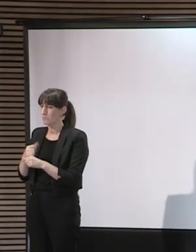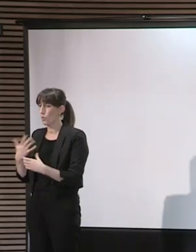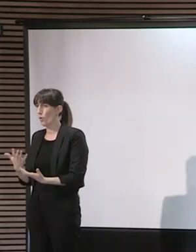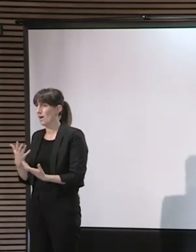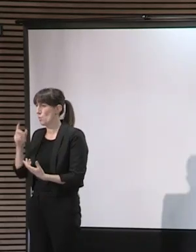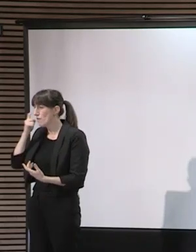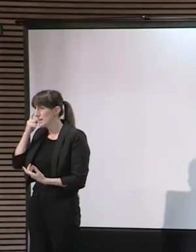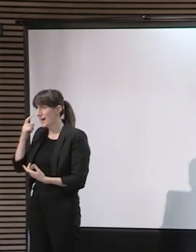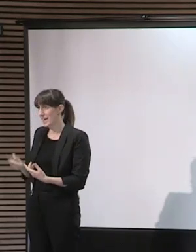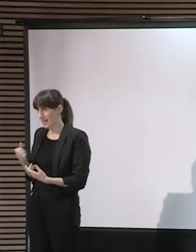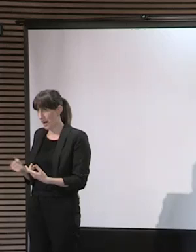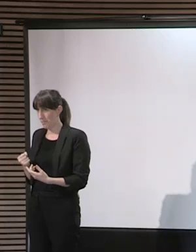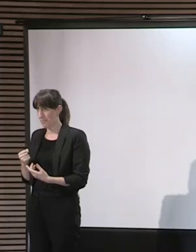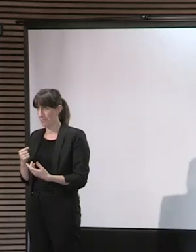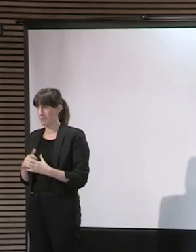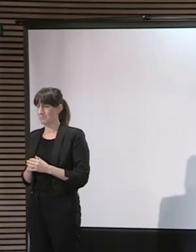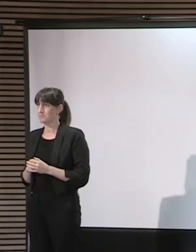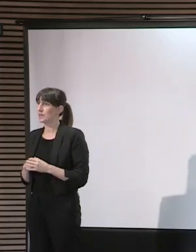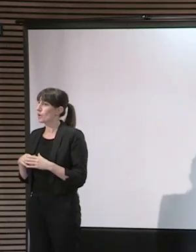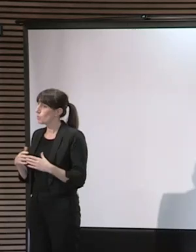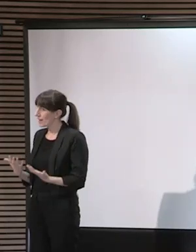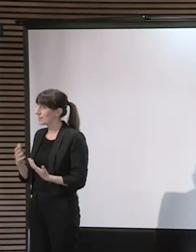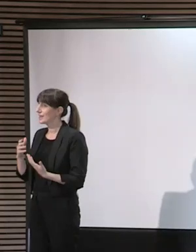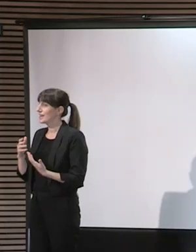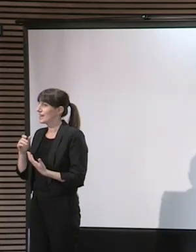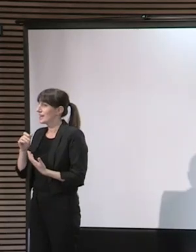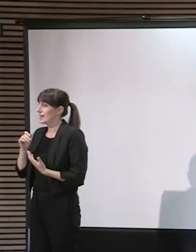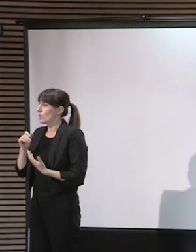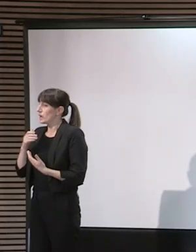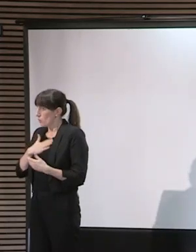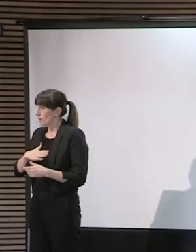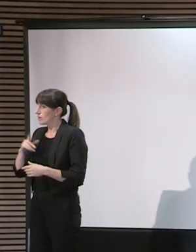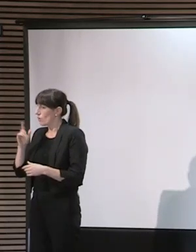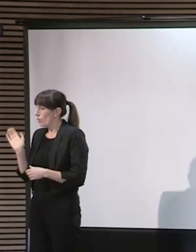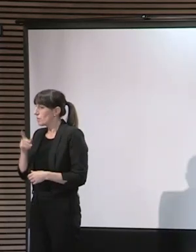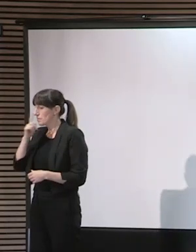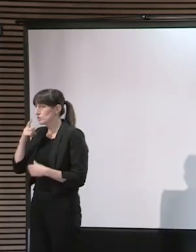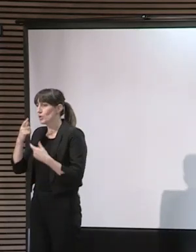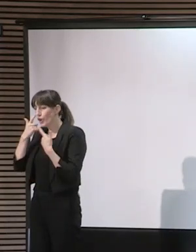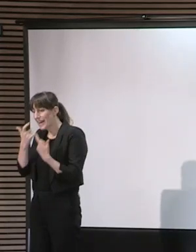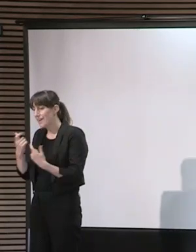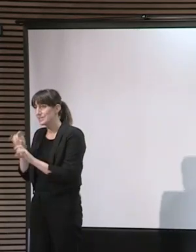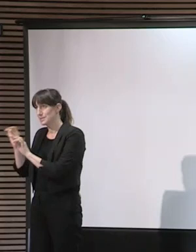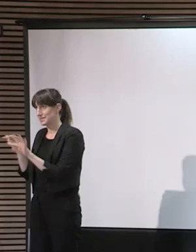that, if they need to take time to be well, that they will be able to do that. Because we actually do want all New Zealanders -